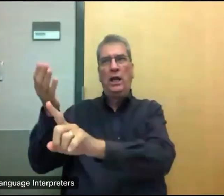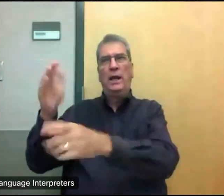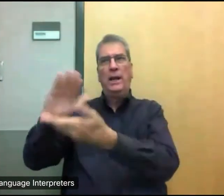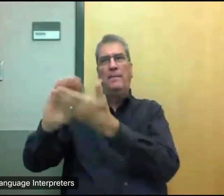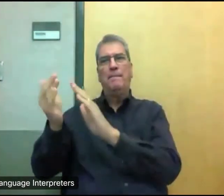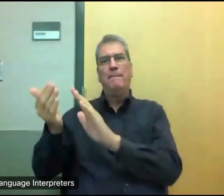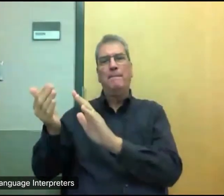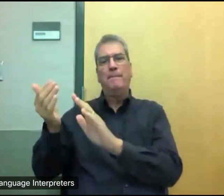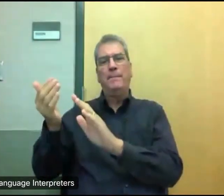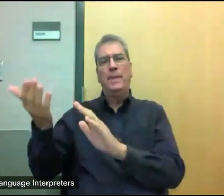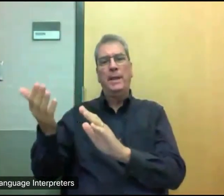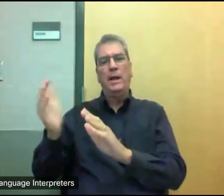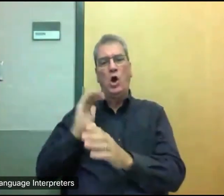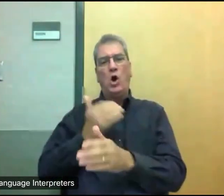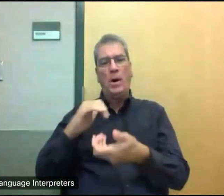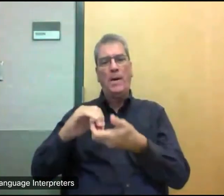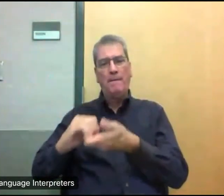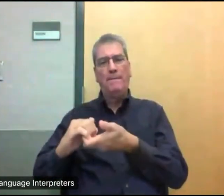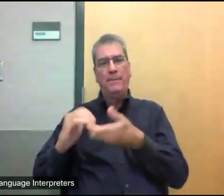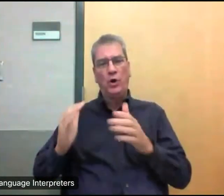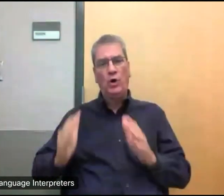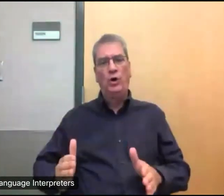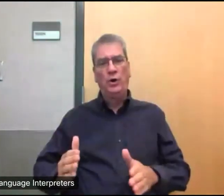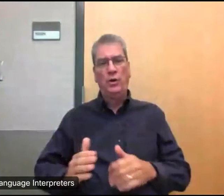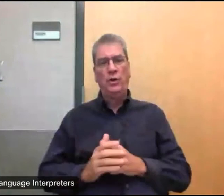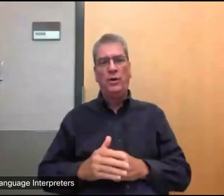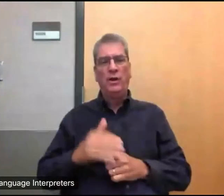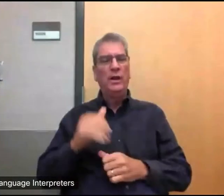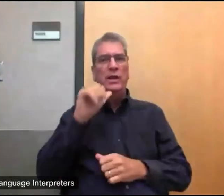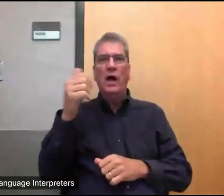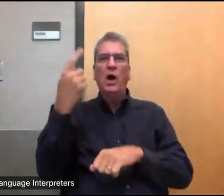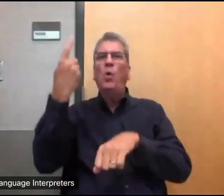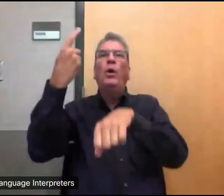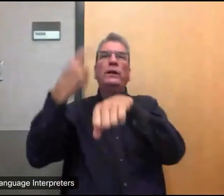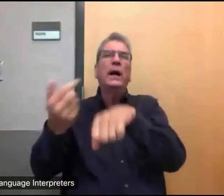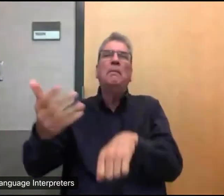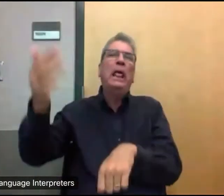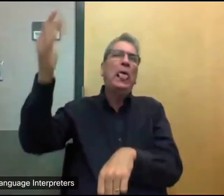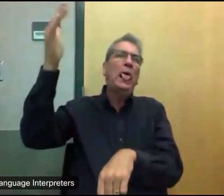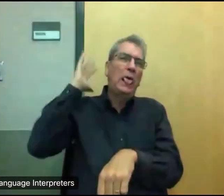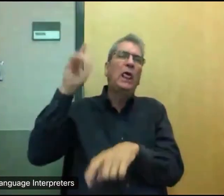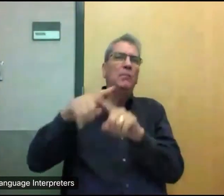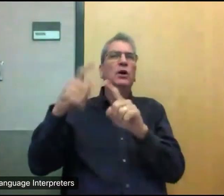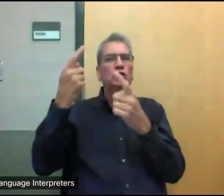not just be like, well, the 1 thing, they said the 1 time a really, really long time ago. Maybe just makes them unacceptable as a, a partner in this effort. I think just